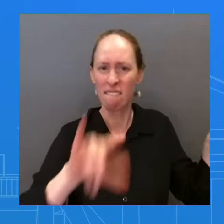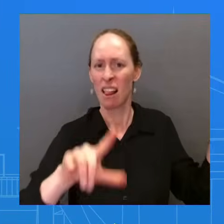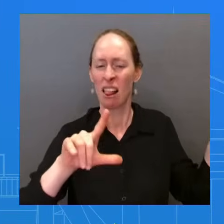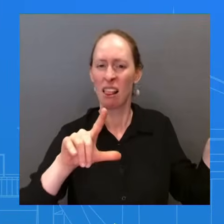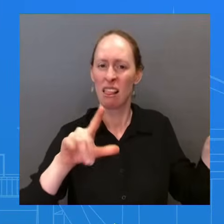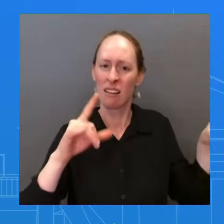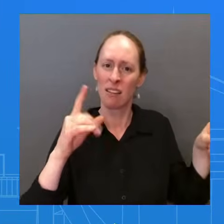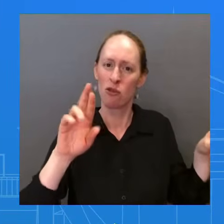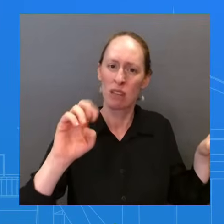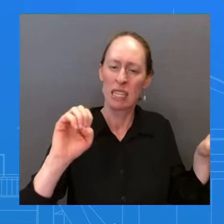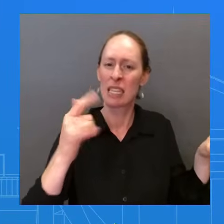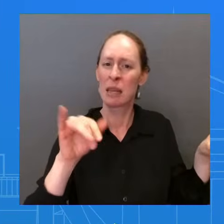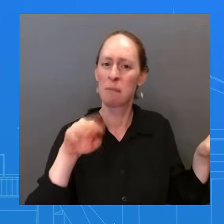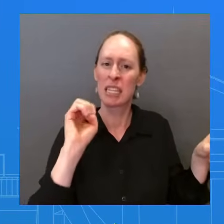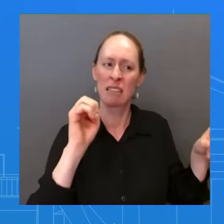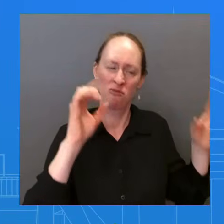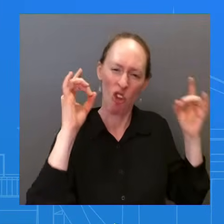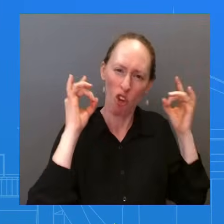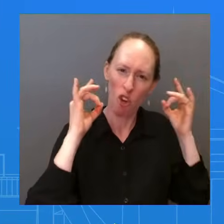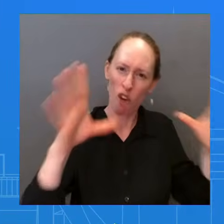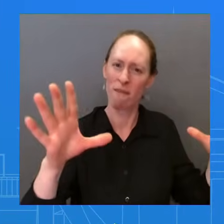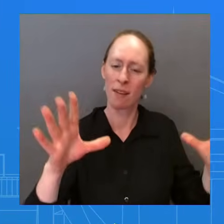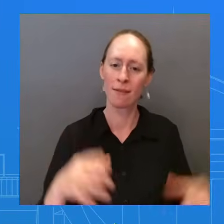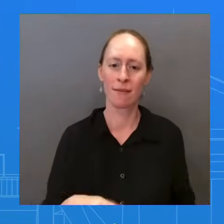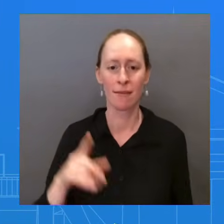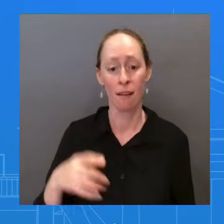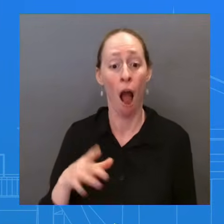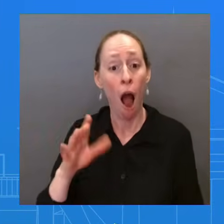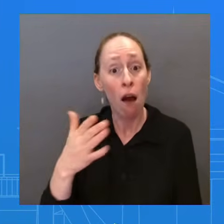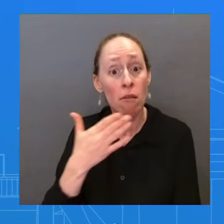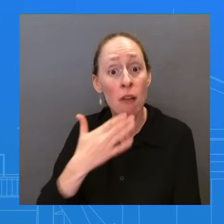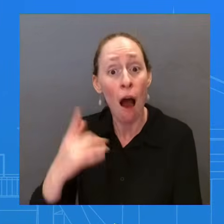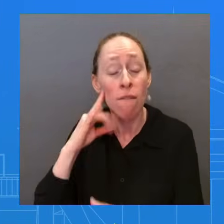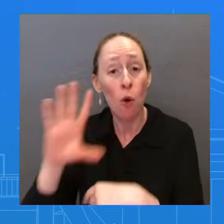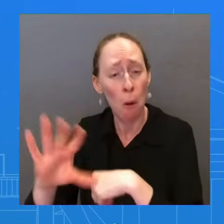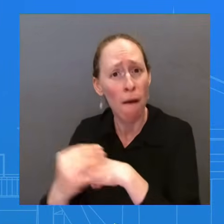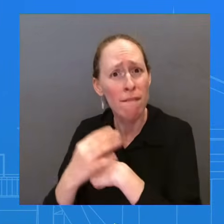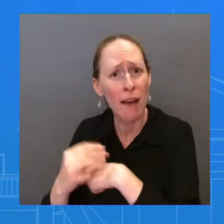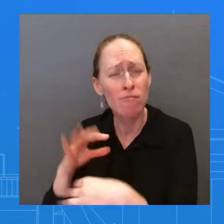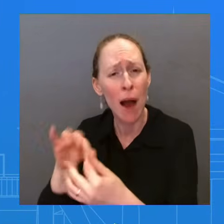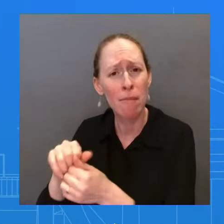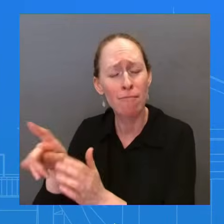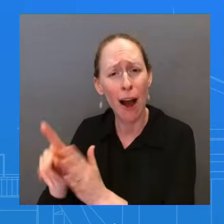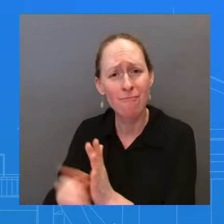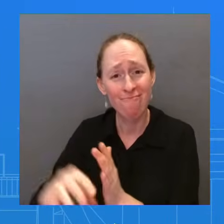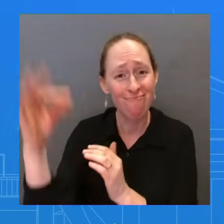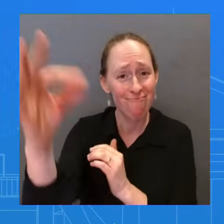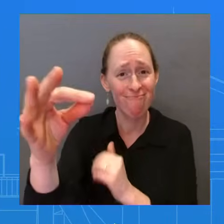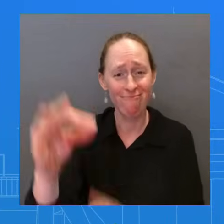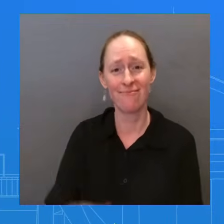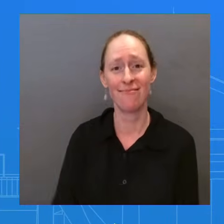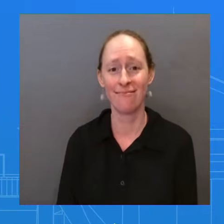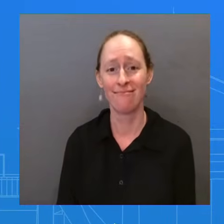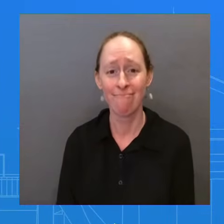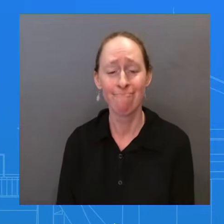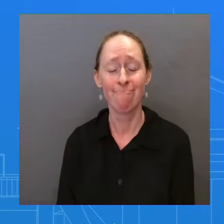and I'll take that back, James. But the President's never been one -- The Press: It's a simple question. Why -- Mr. Kirby: The President -- no, no, no, it's not --